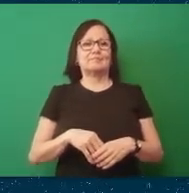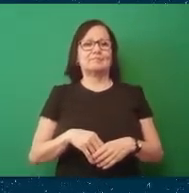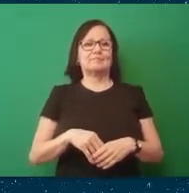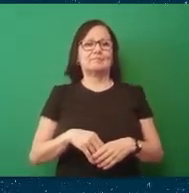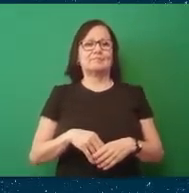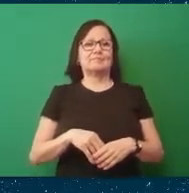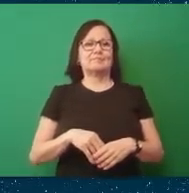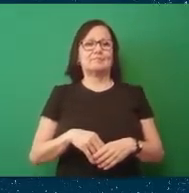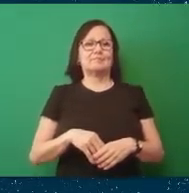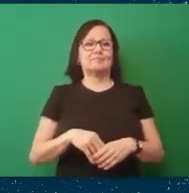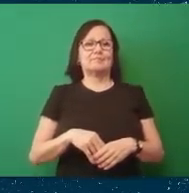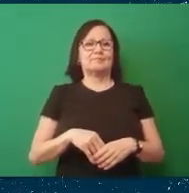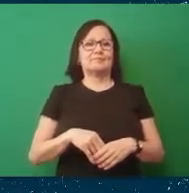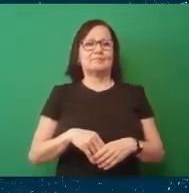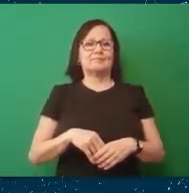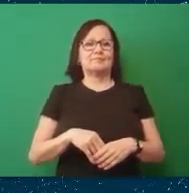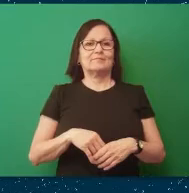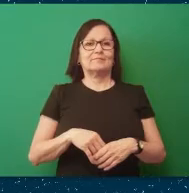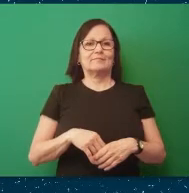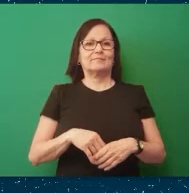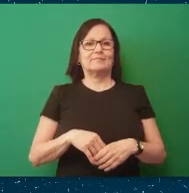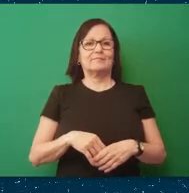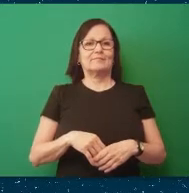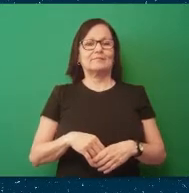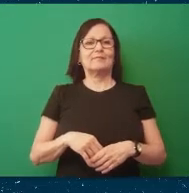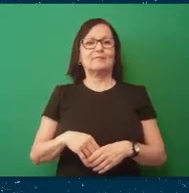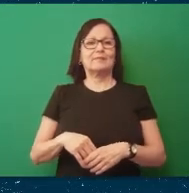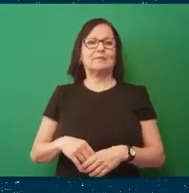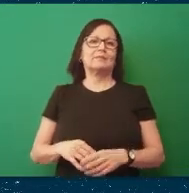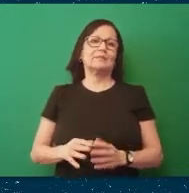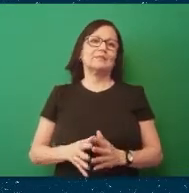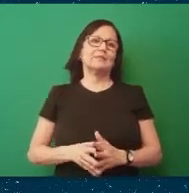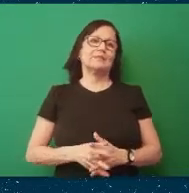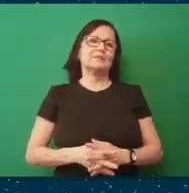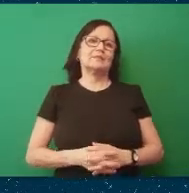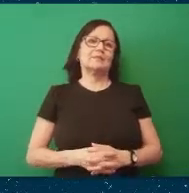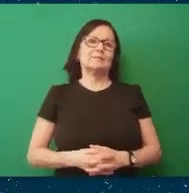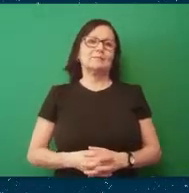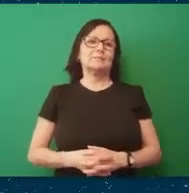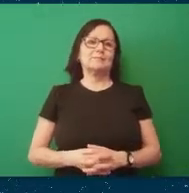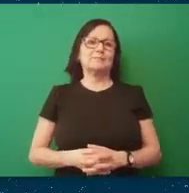In a few moments, we'll ring the bell to close our practice together.